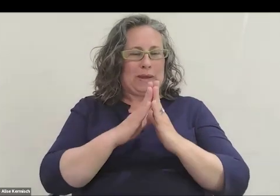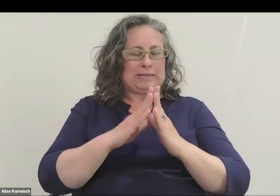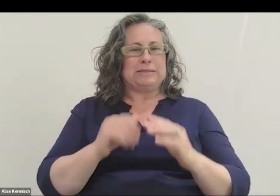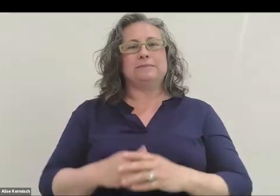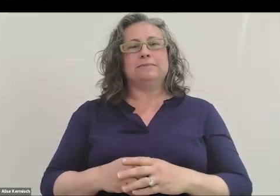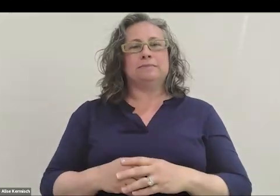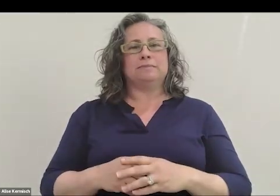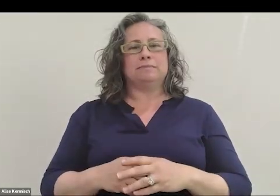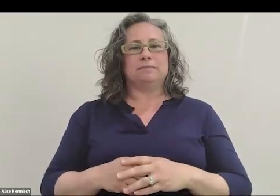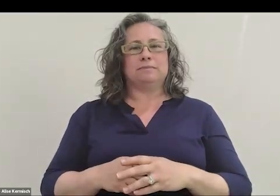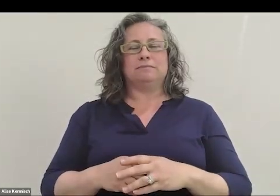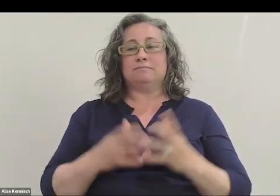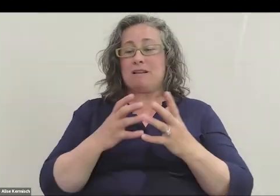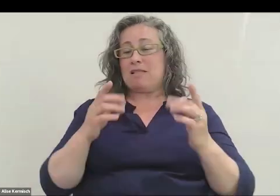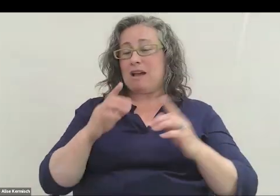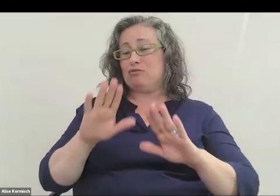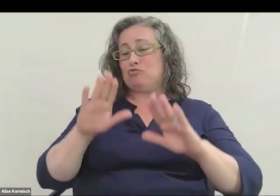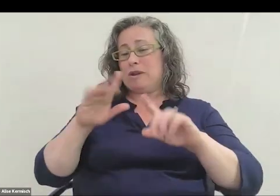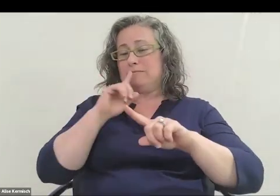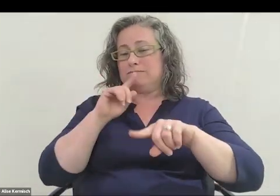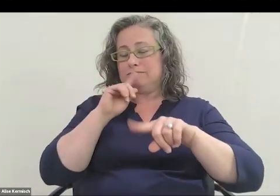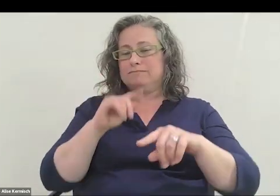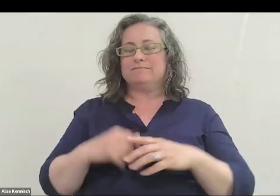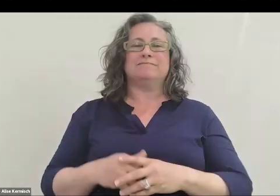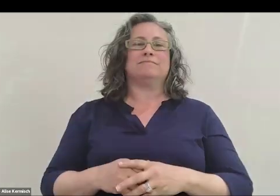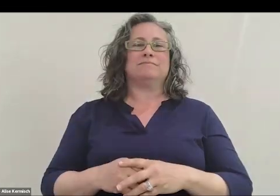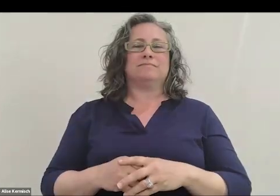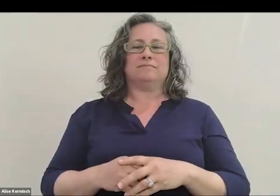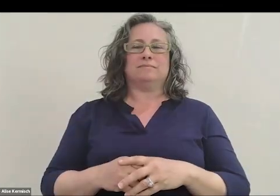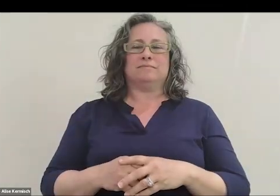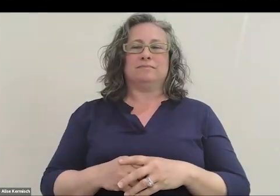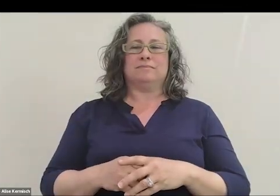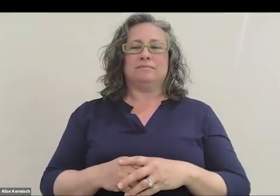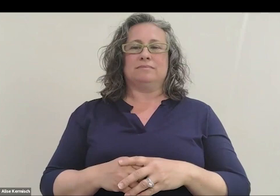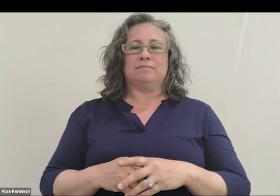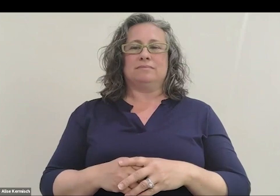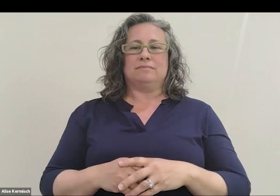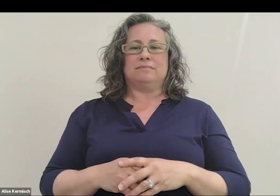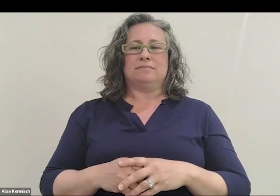A lot of great answers here from the community. Thank you, everyone. Just re-sharing some of those.